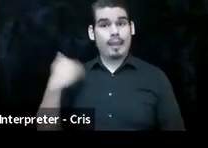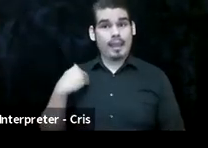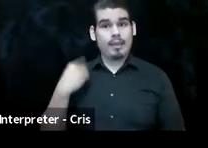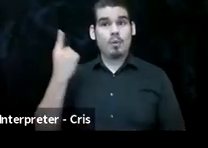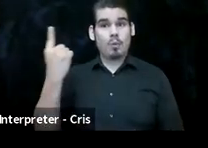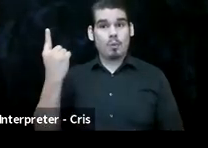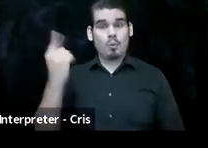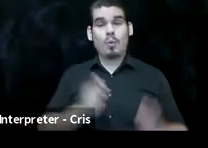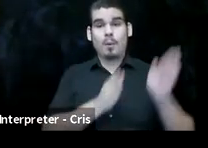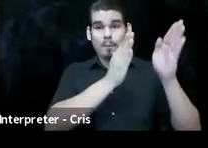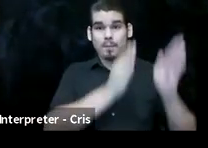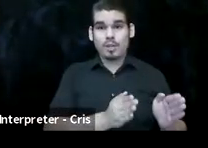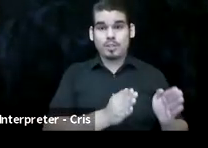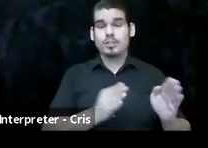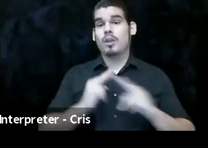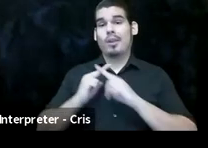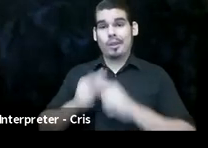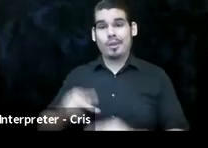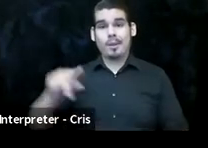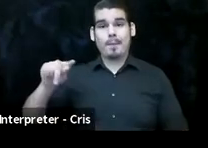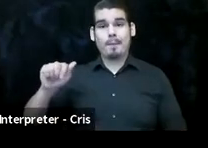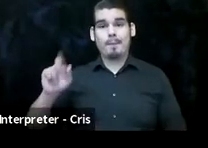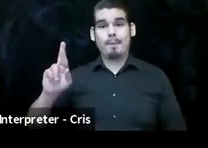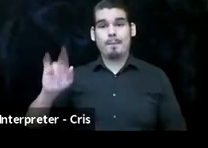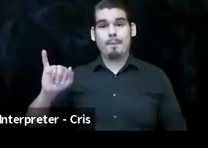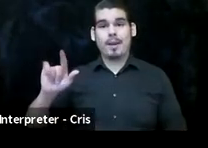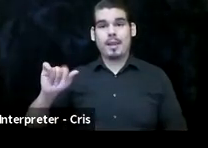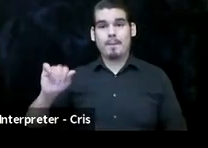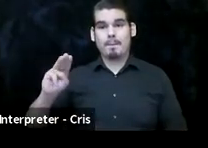Katherine Squire: So the parliamentarian basically just make sure that we're following all the rules.